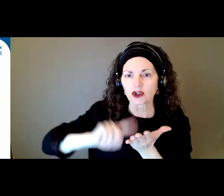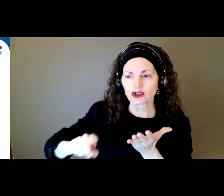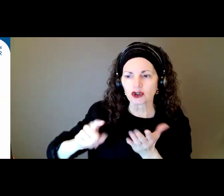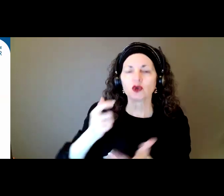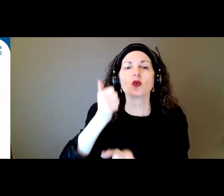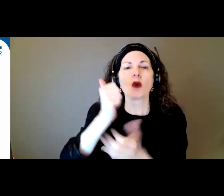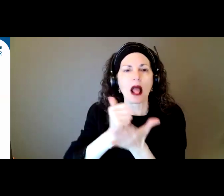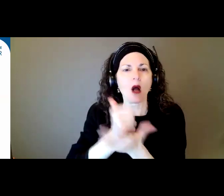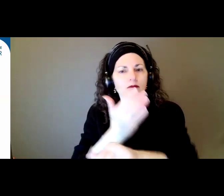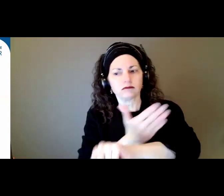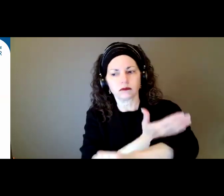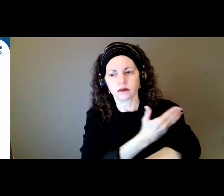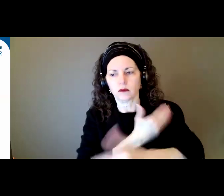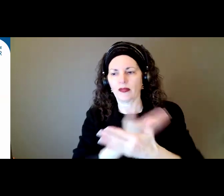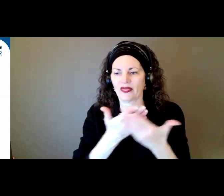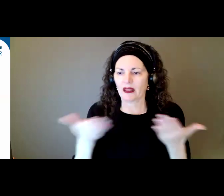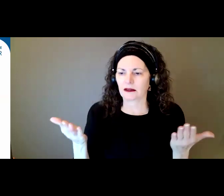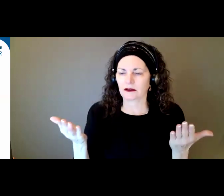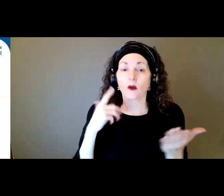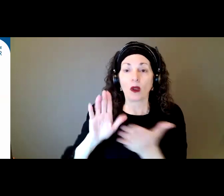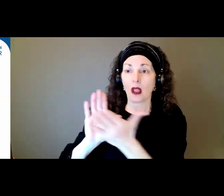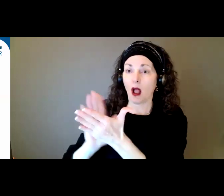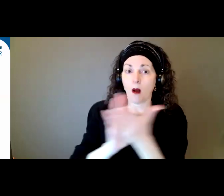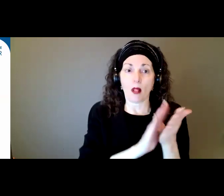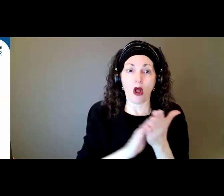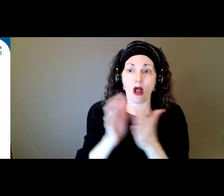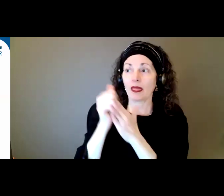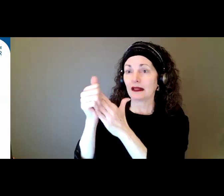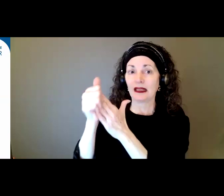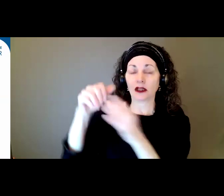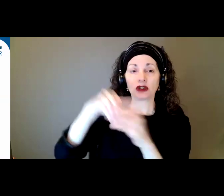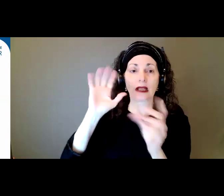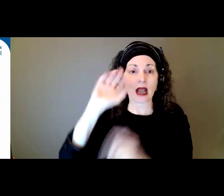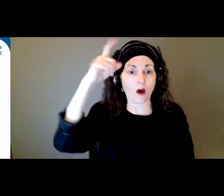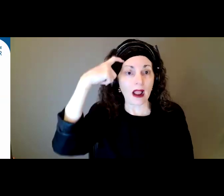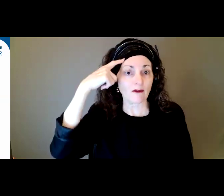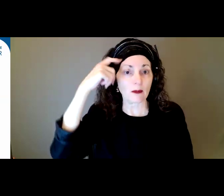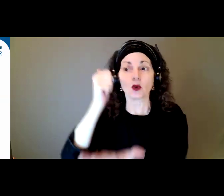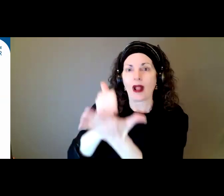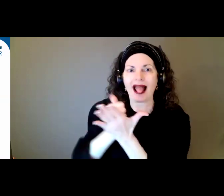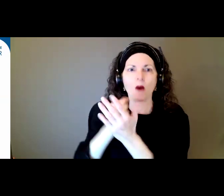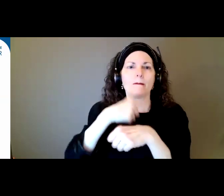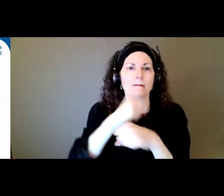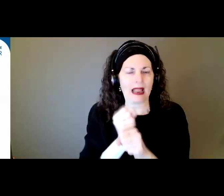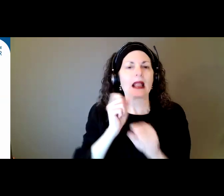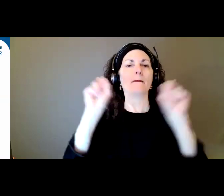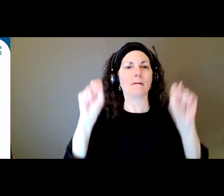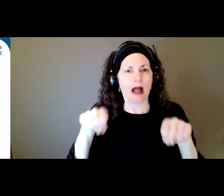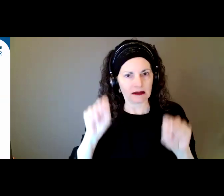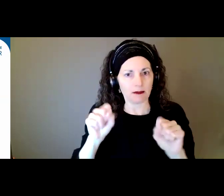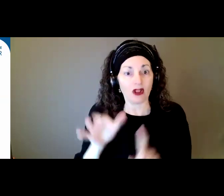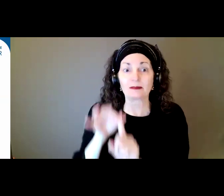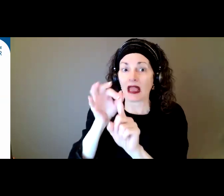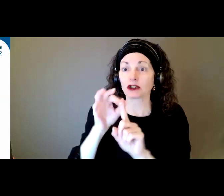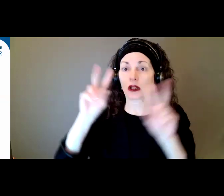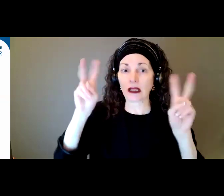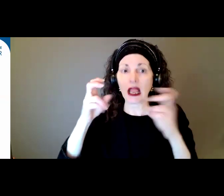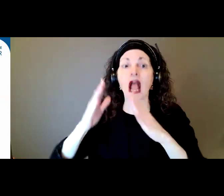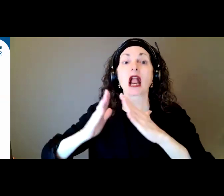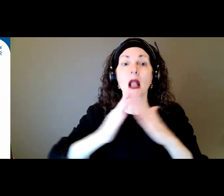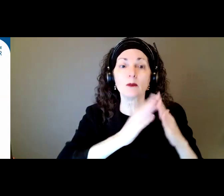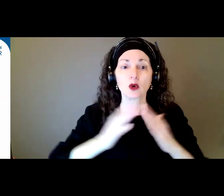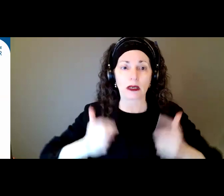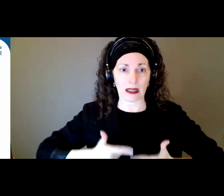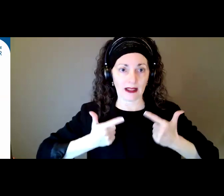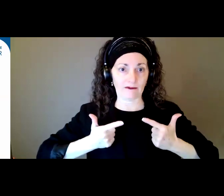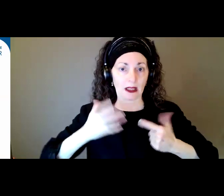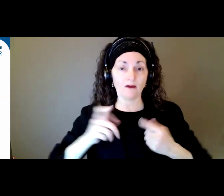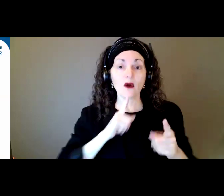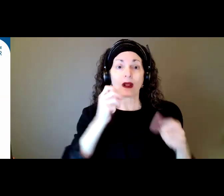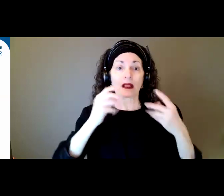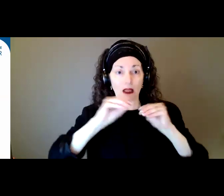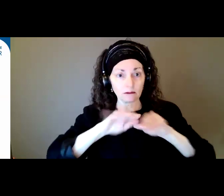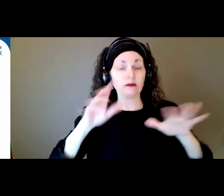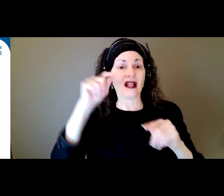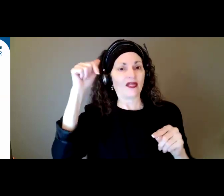We applaud the leaders in the administration that have made this possible, especially the Administration on Community Living for launching this timely and important investment in the direct care workforce.